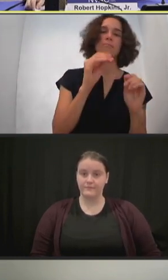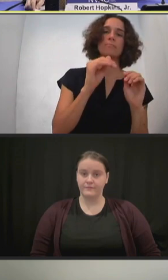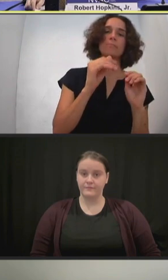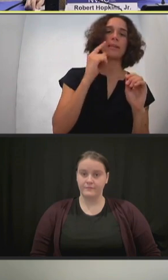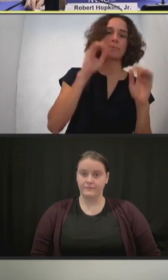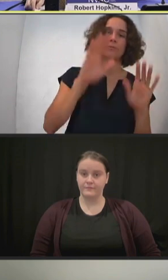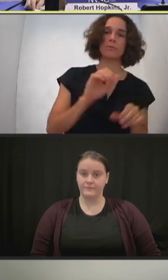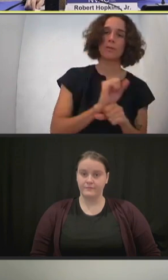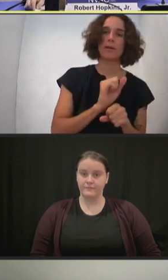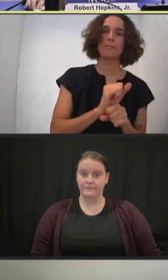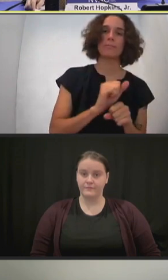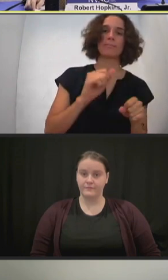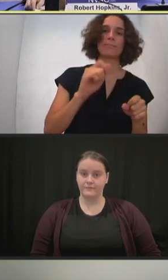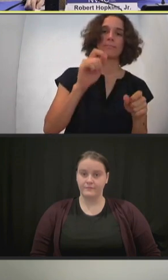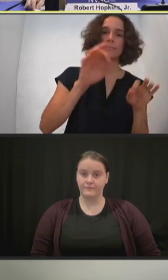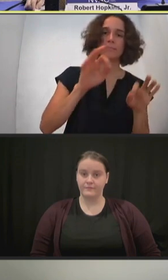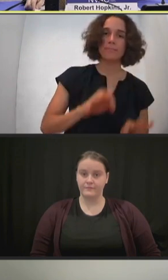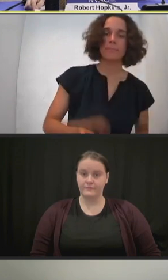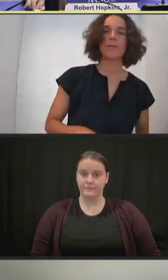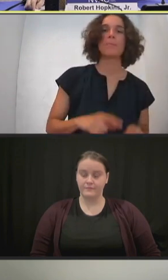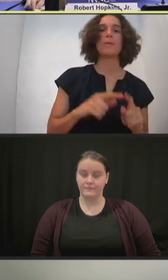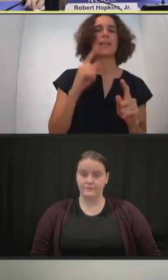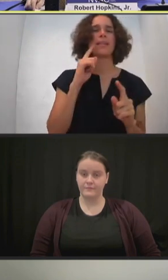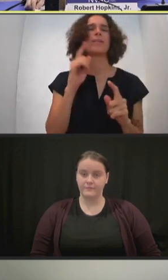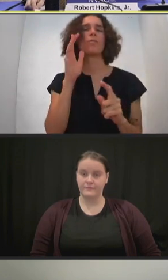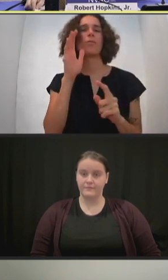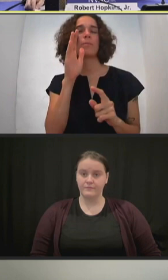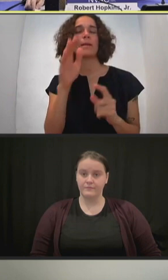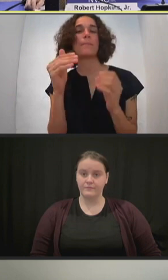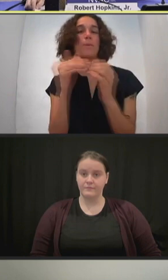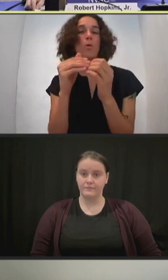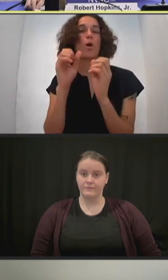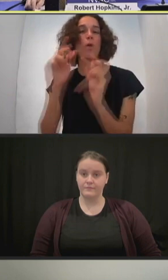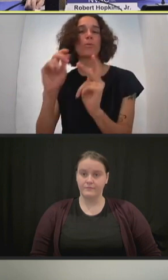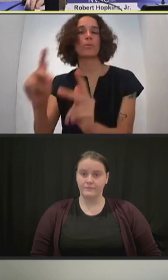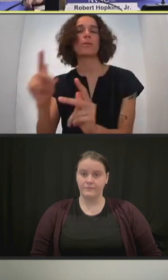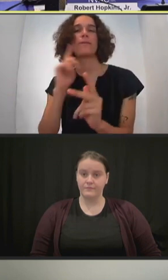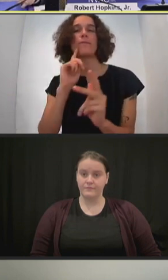but there are always going to be more opportunities to get this into areas